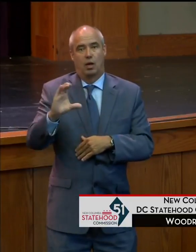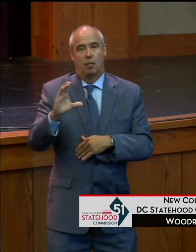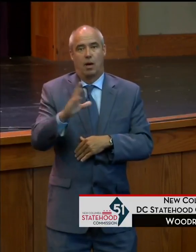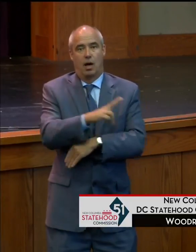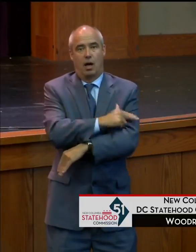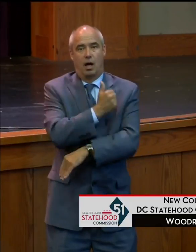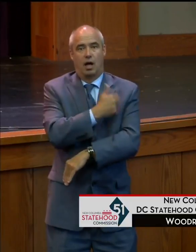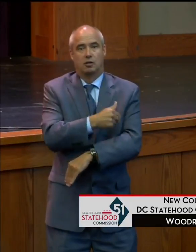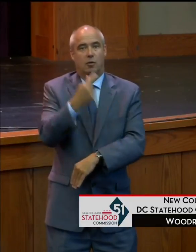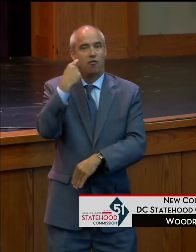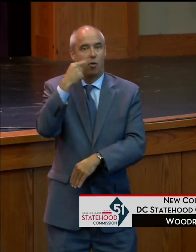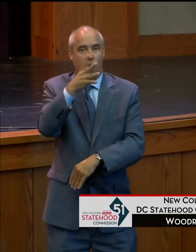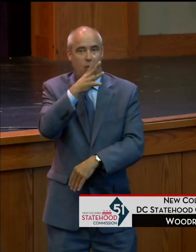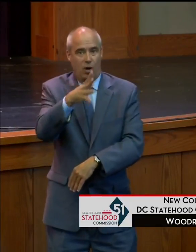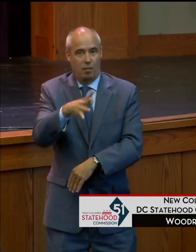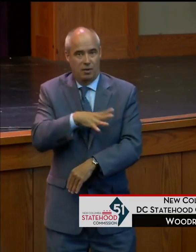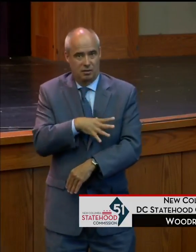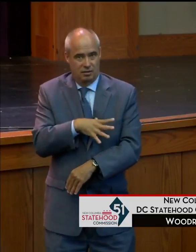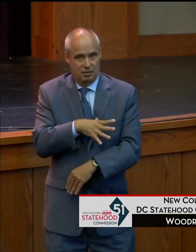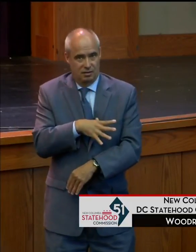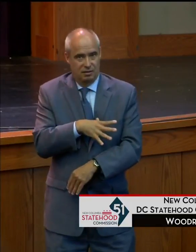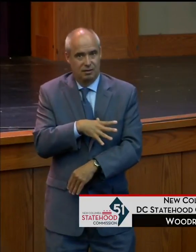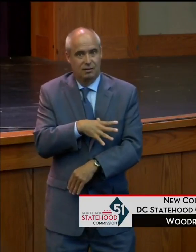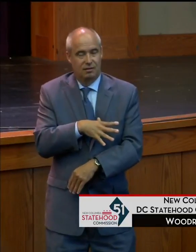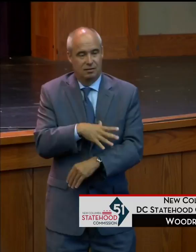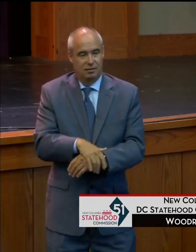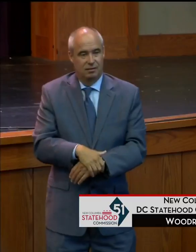I SEE THERE ARE OTHERS HERE.